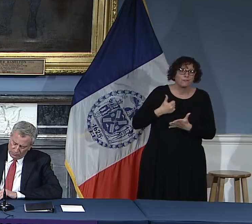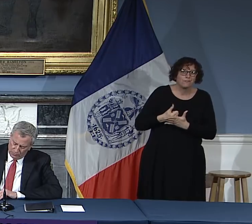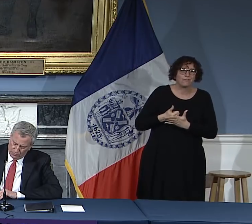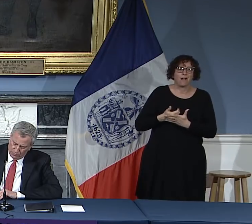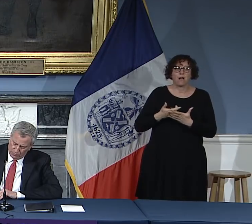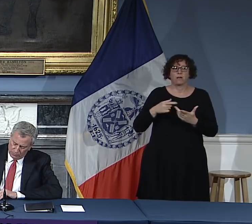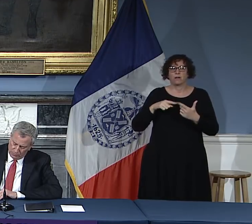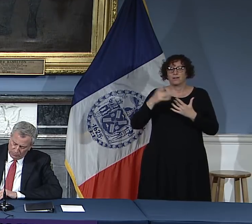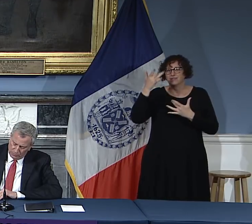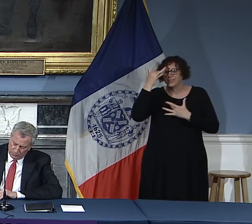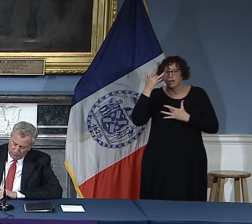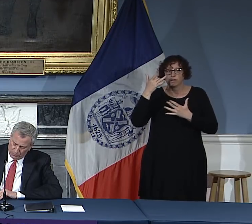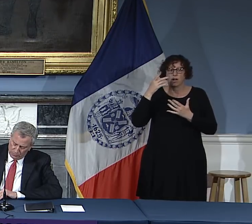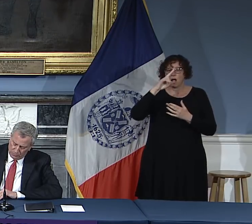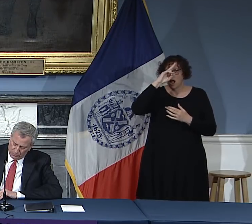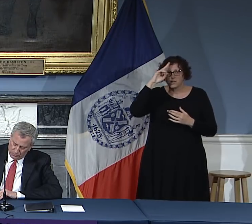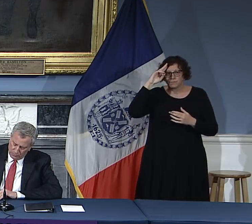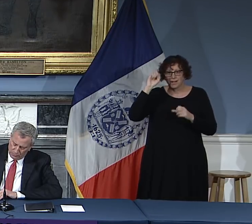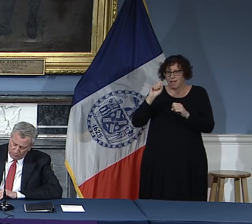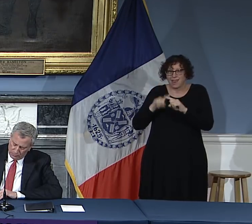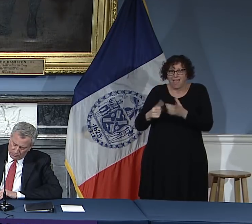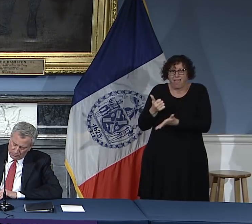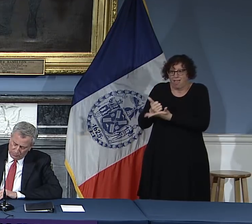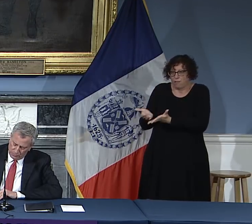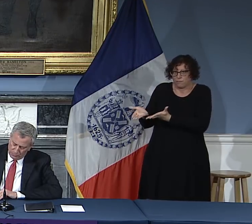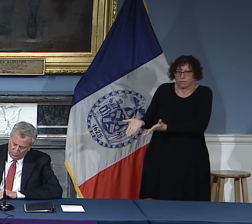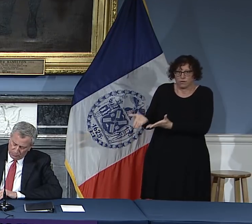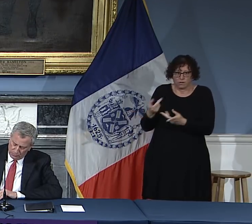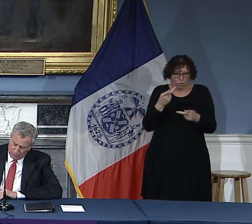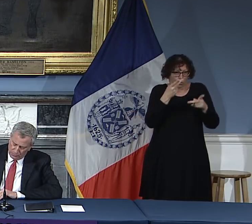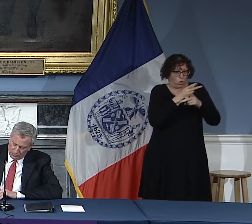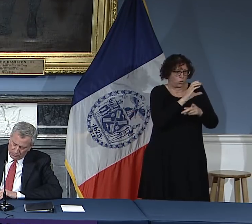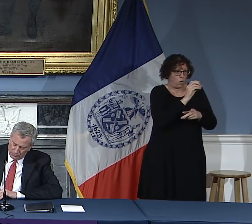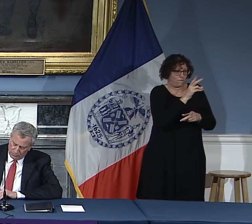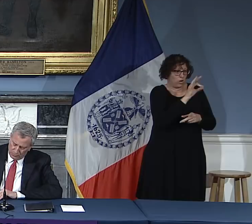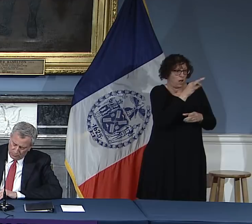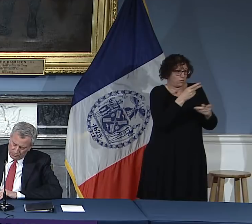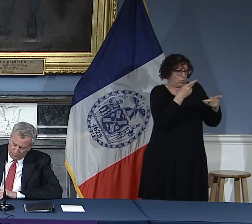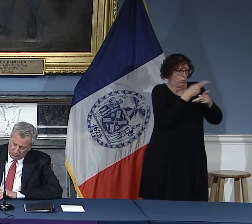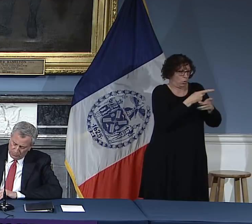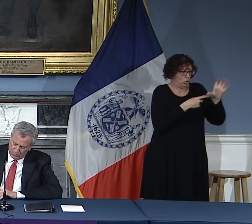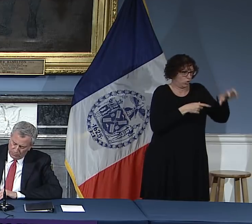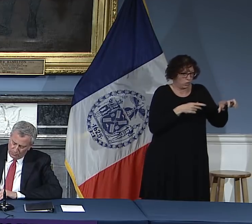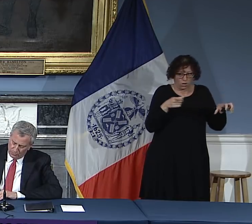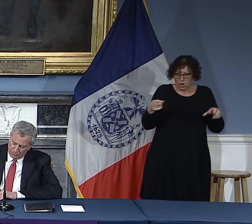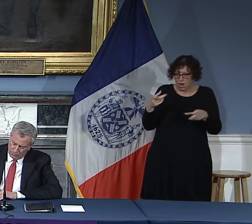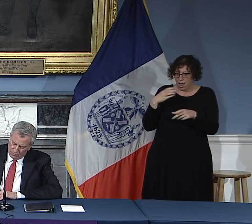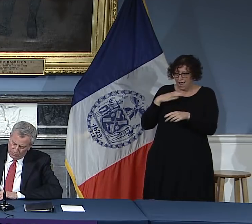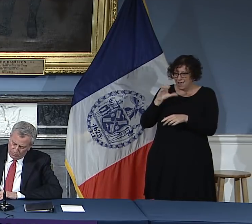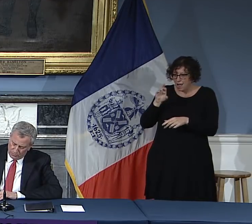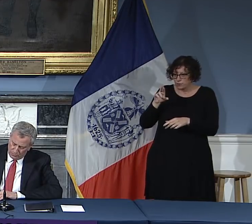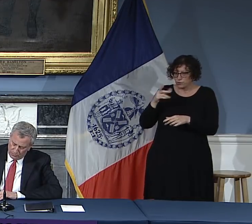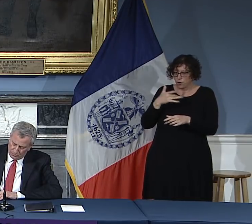NEEDS FOR CANCER TREATMENT, CAN GET SECURE, ONOGINGAC CSSE TO THOSE IMPORTANT